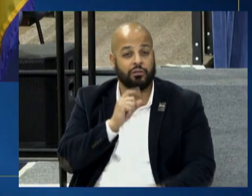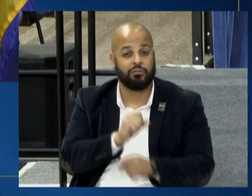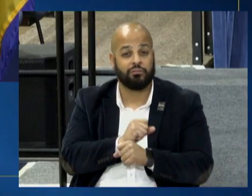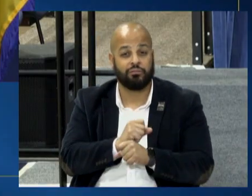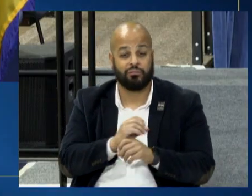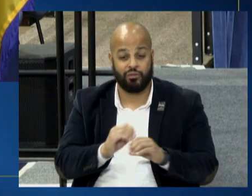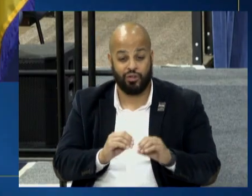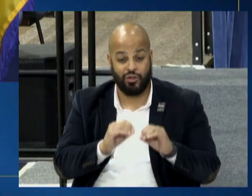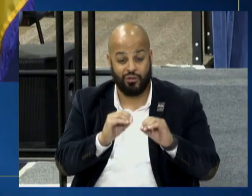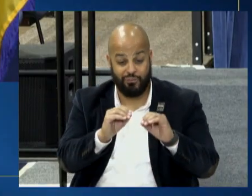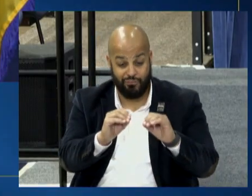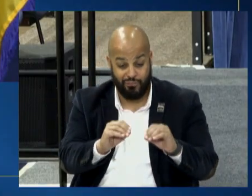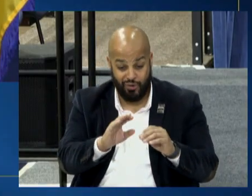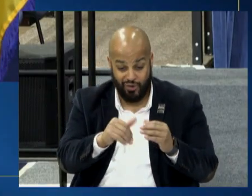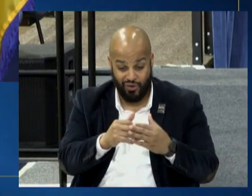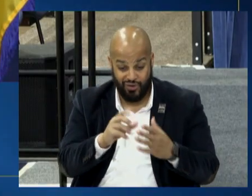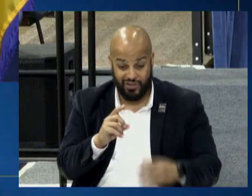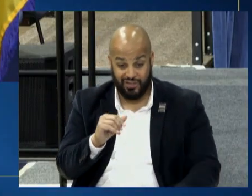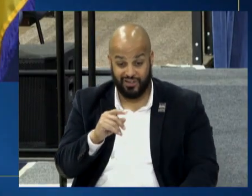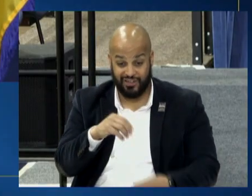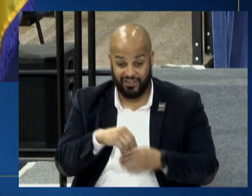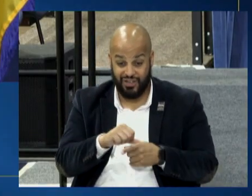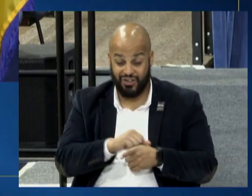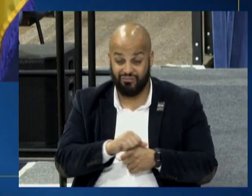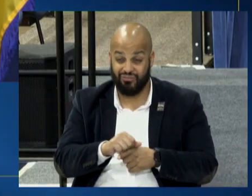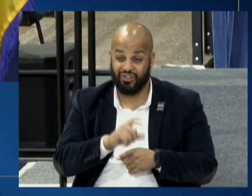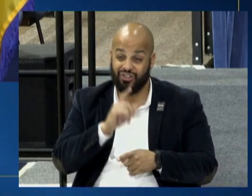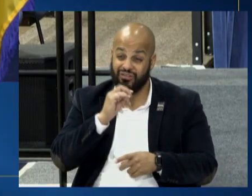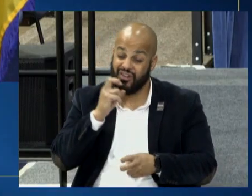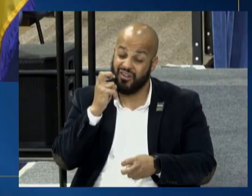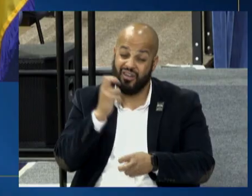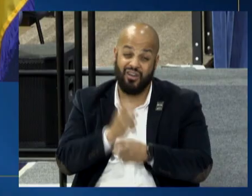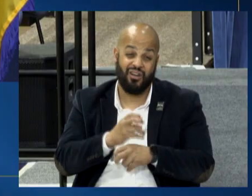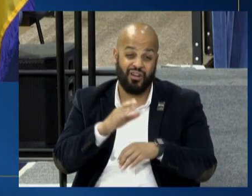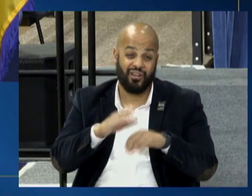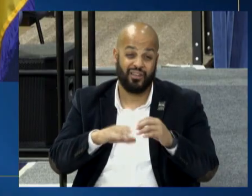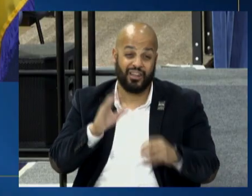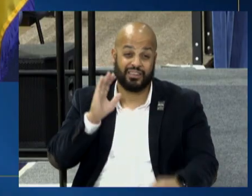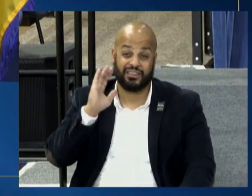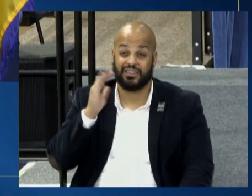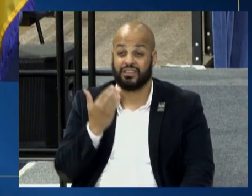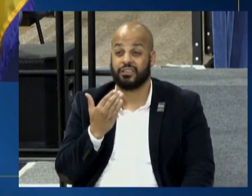practice is harder than it might seem on its face. Different healthcare providers